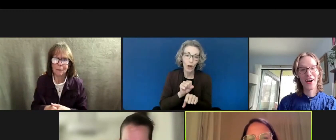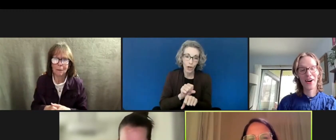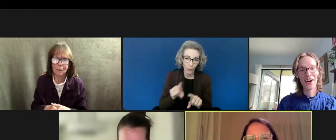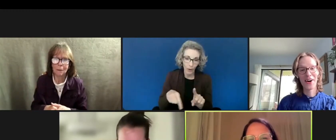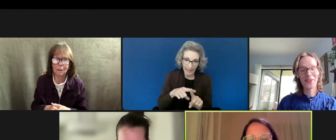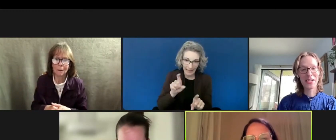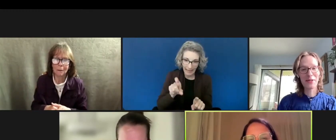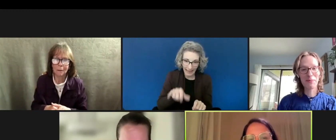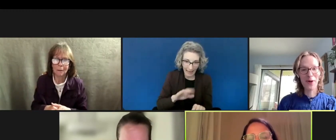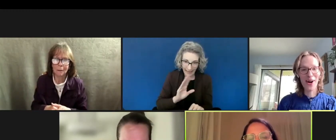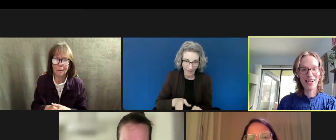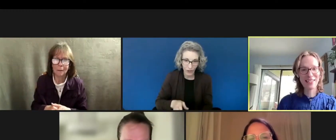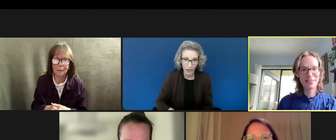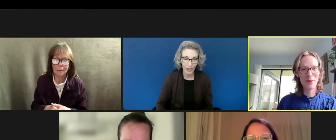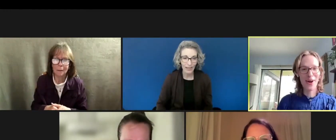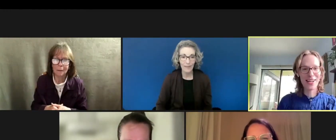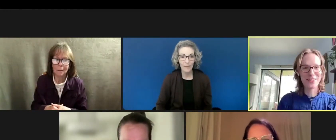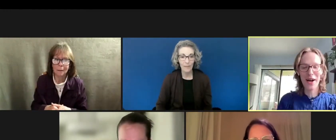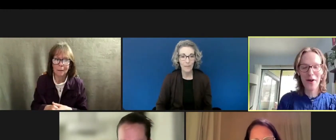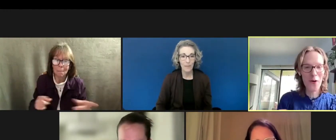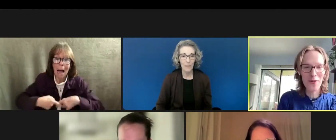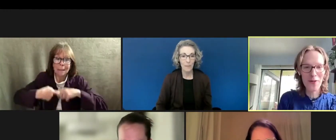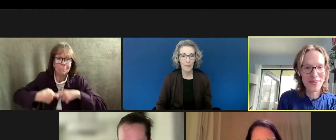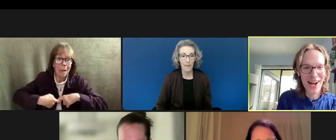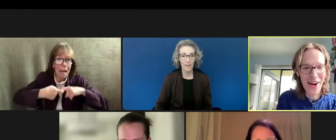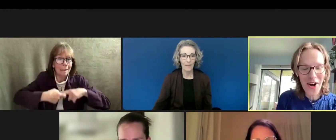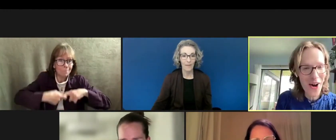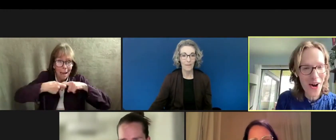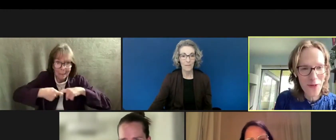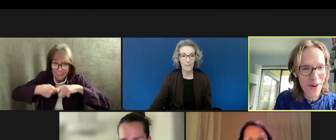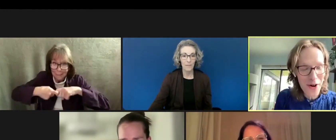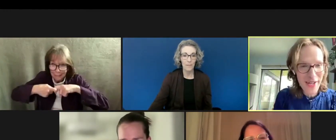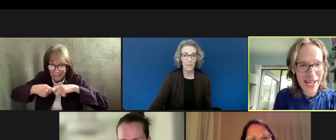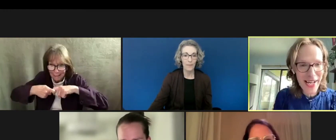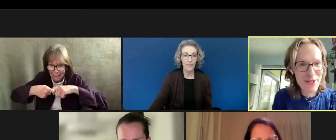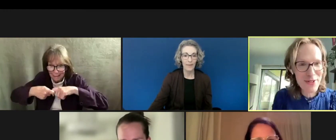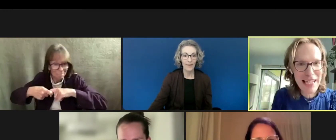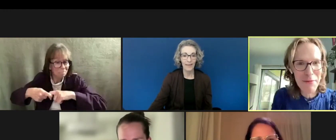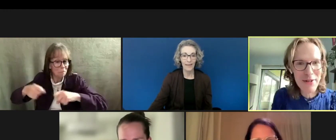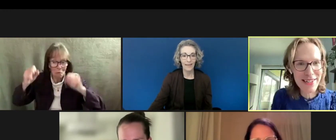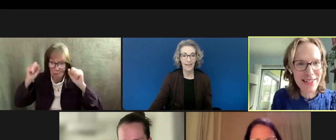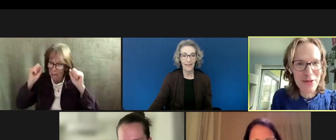Okay, okay. Pause, pause. Okay, what's happening now?